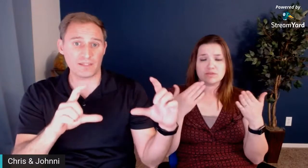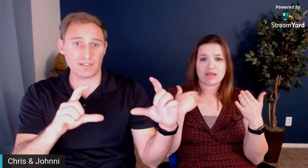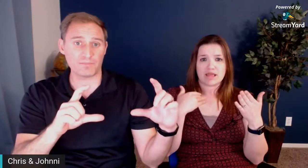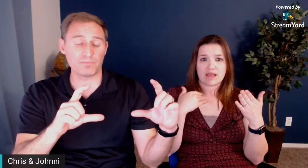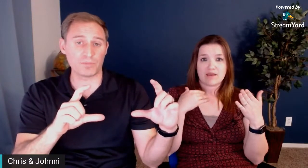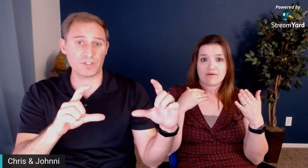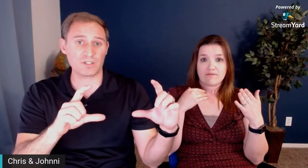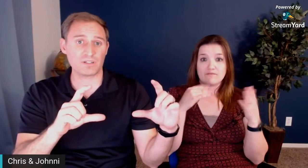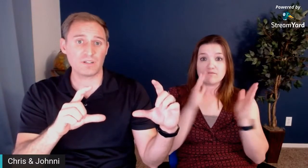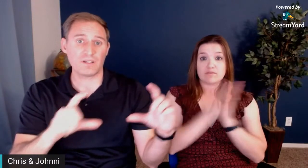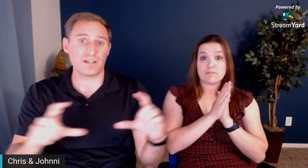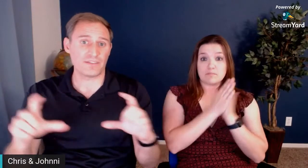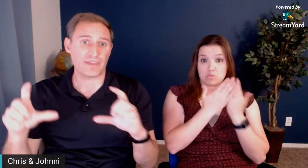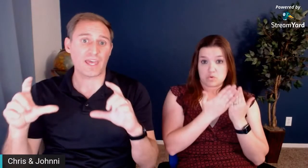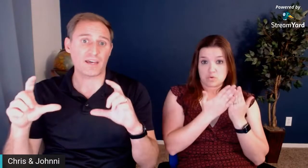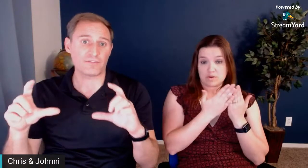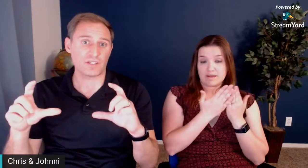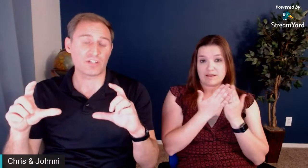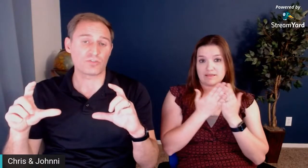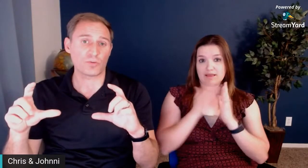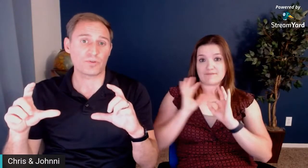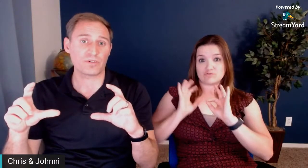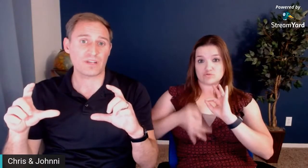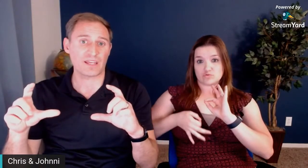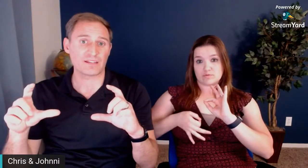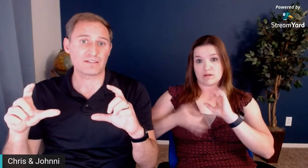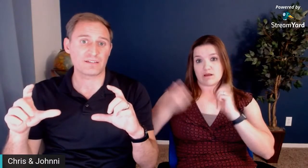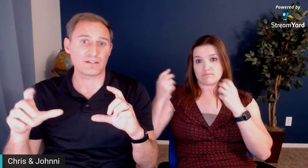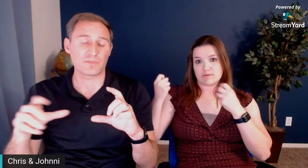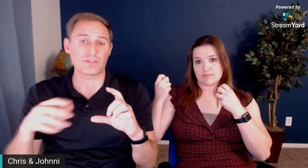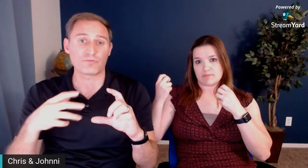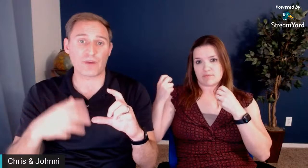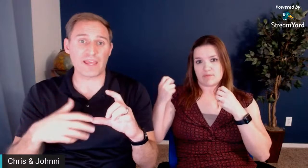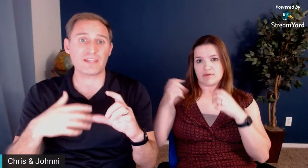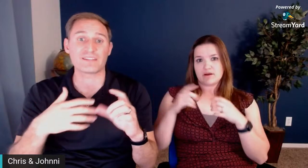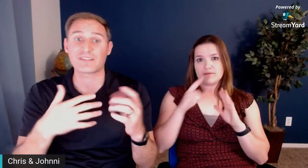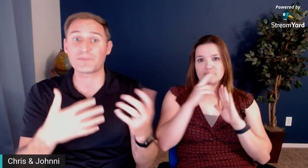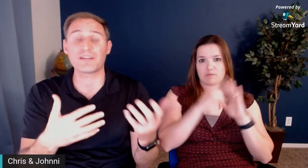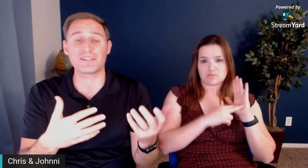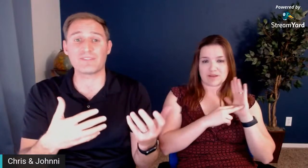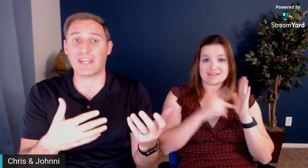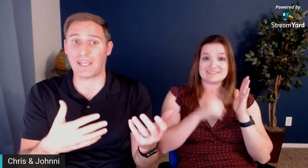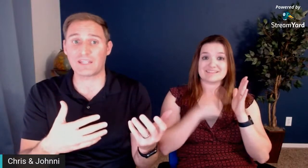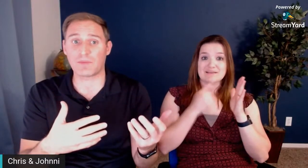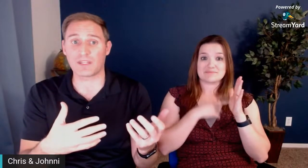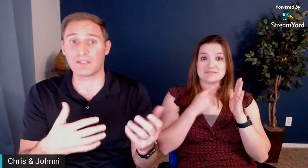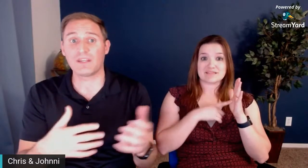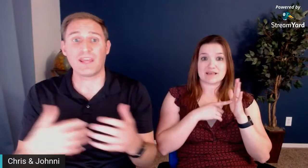the book and then they have an interpreter and it'll be read and sometimes even animated